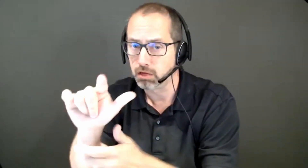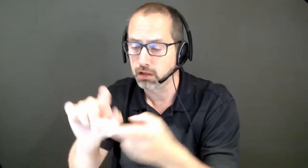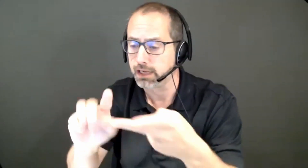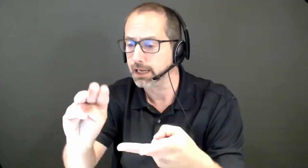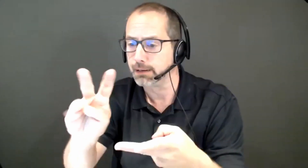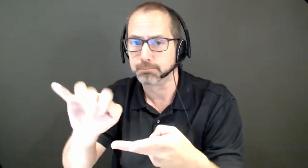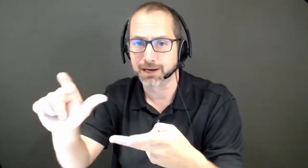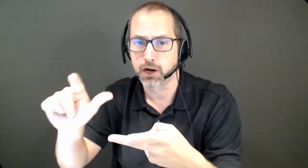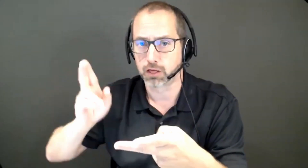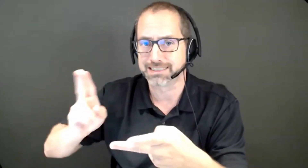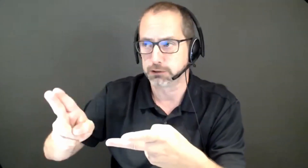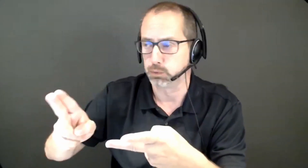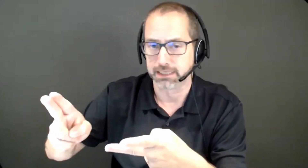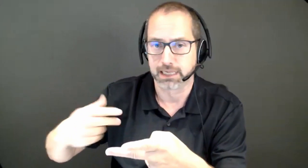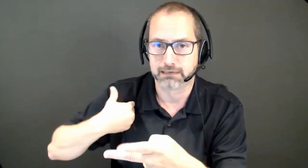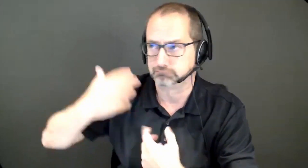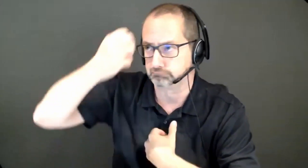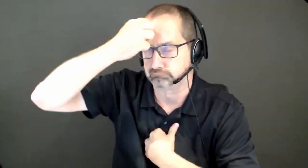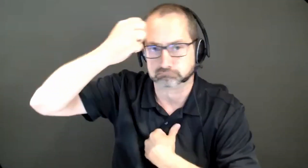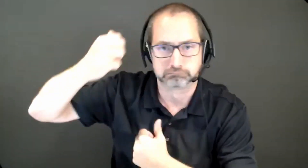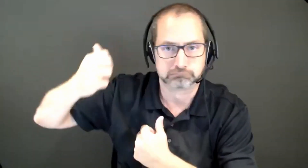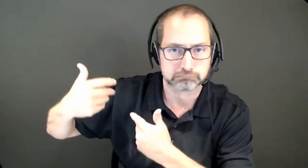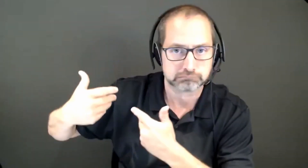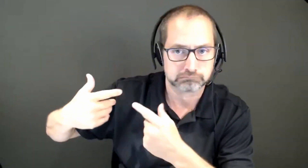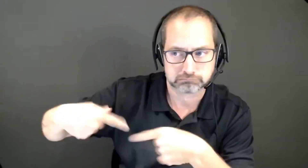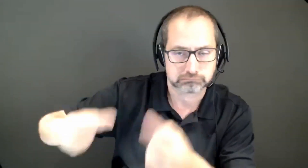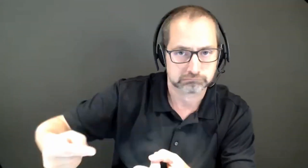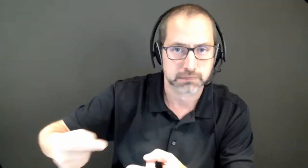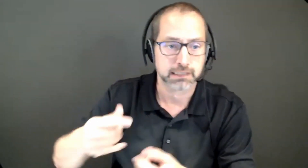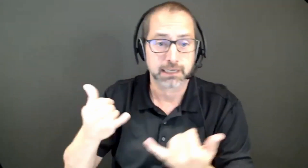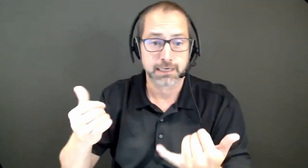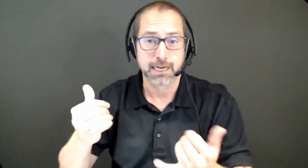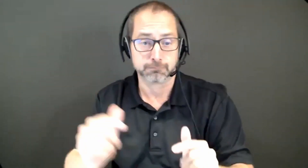I would like to turn over this talk to our University’s Indigenous consultant,